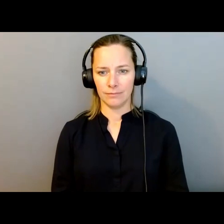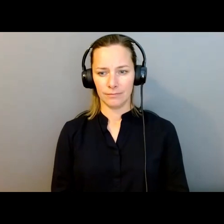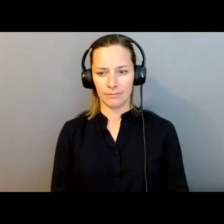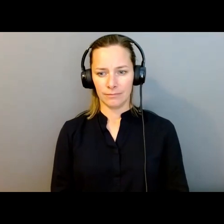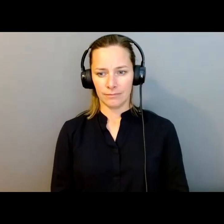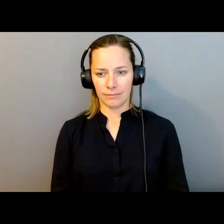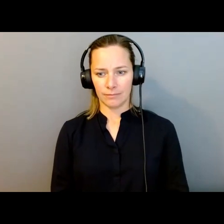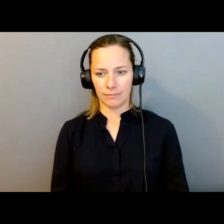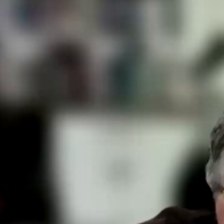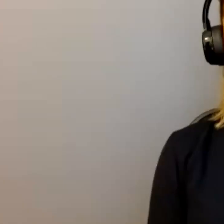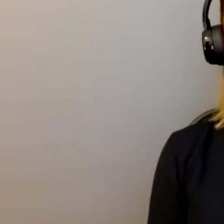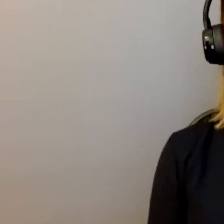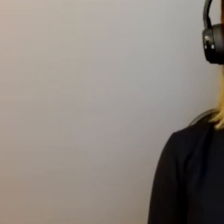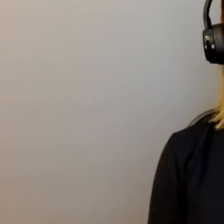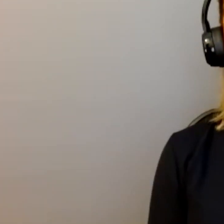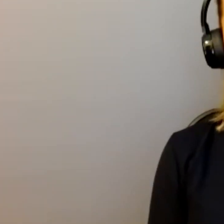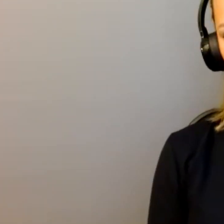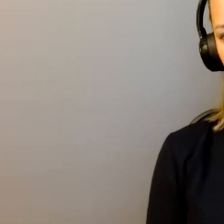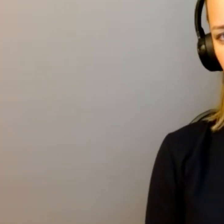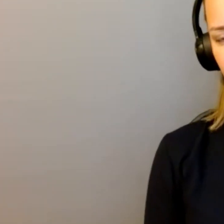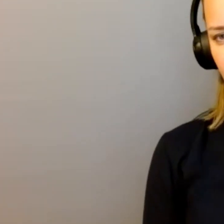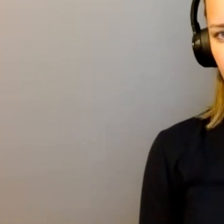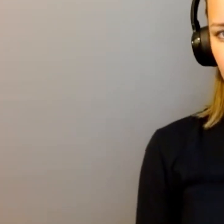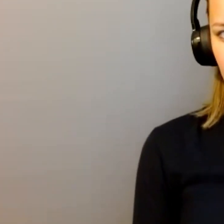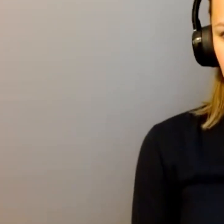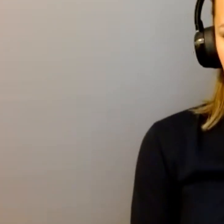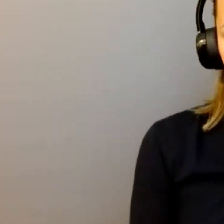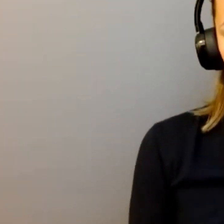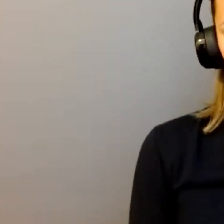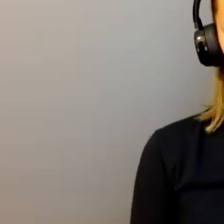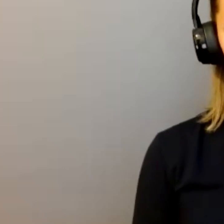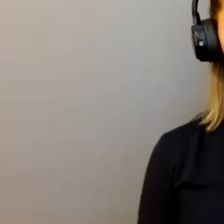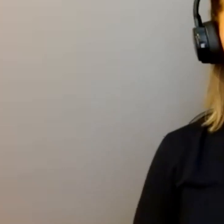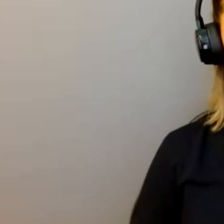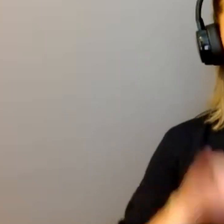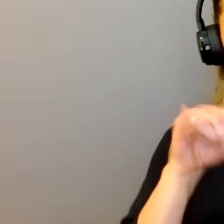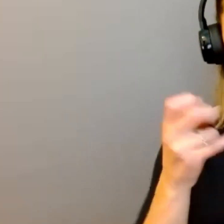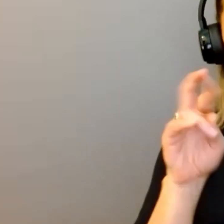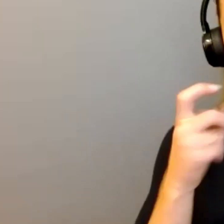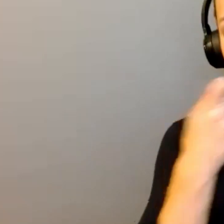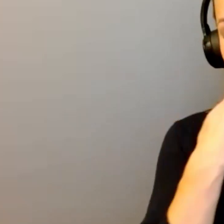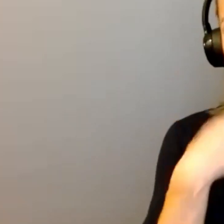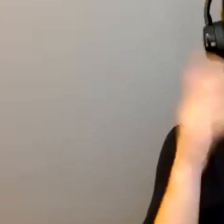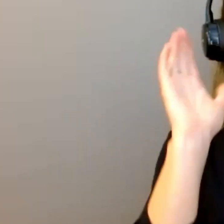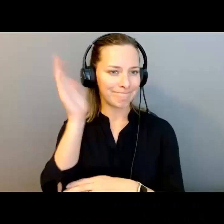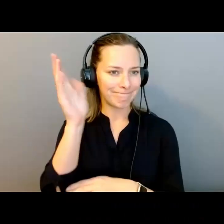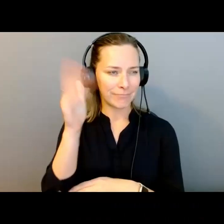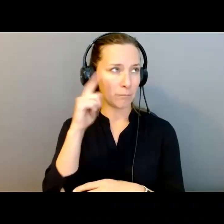I gave a talk a while ago. It's probably online somewhere. It was